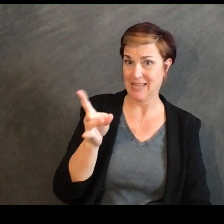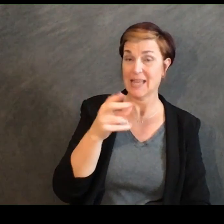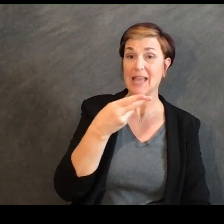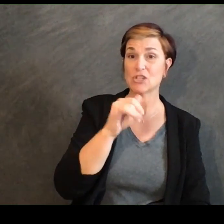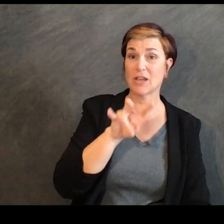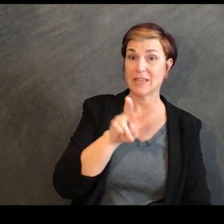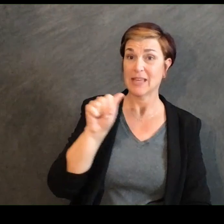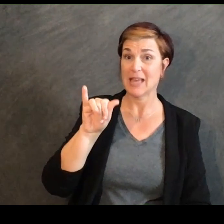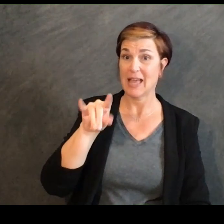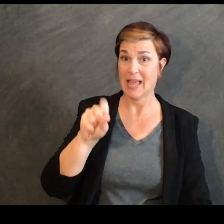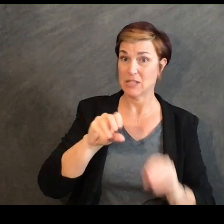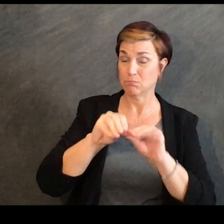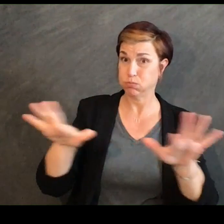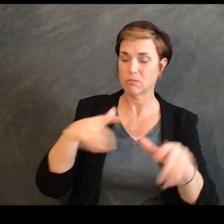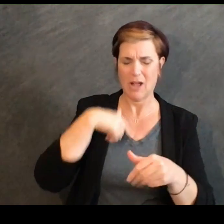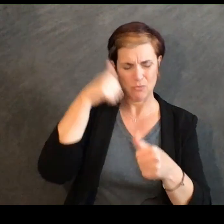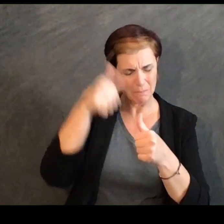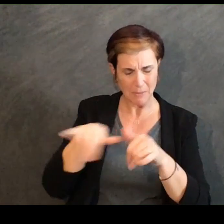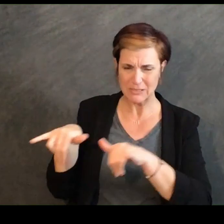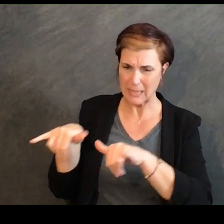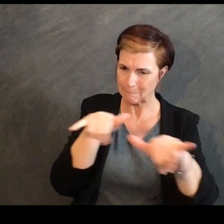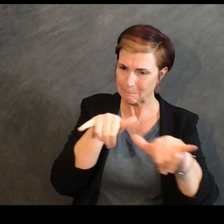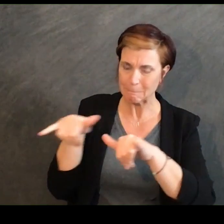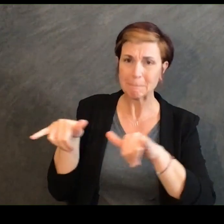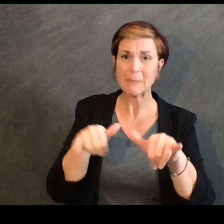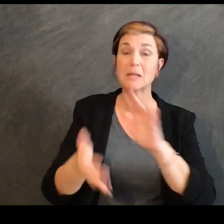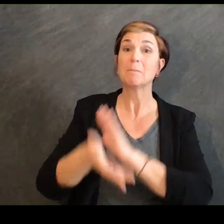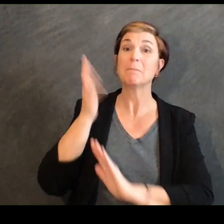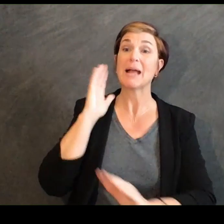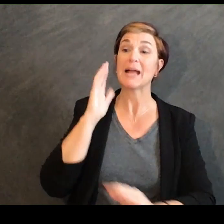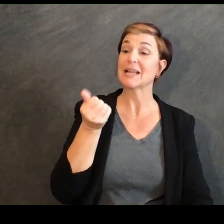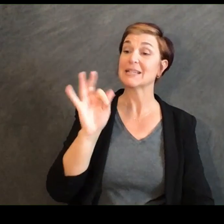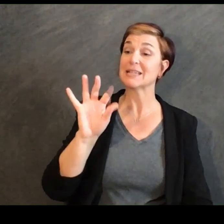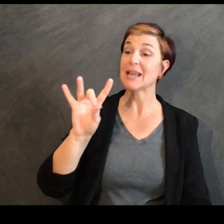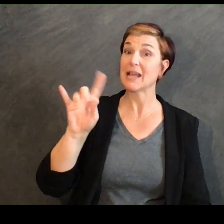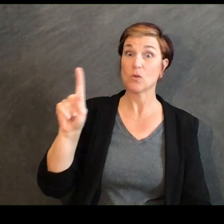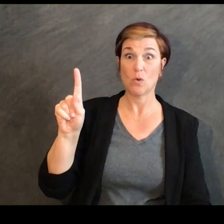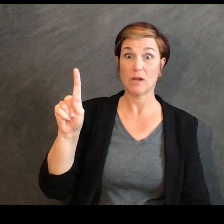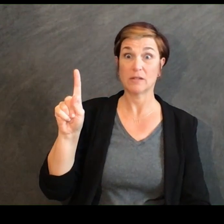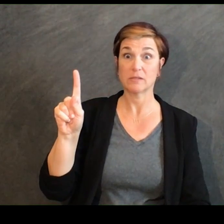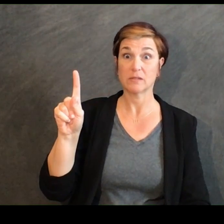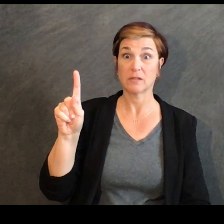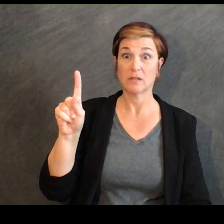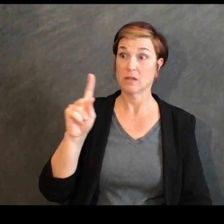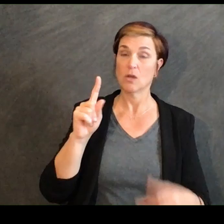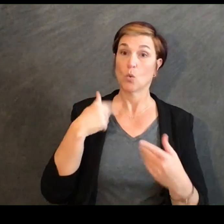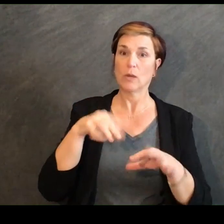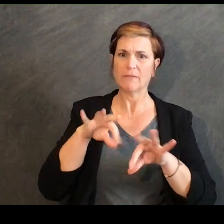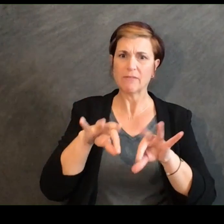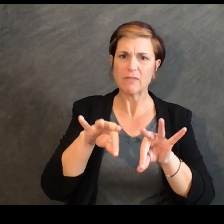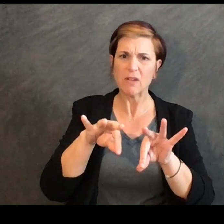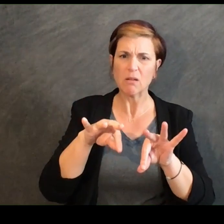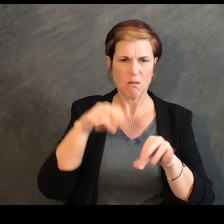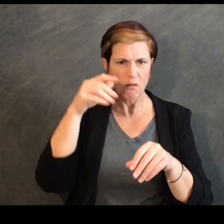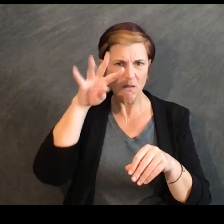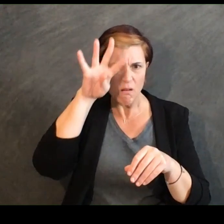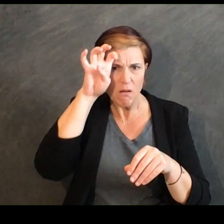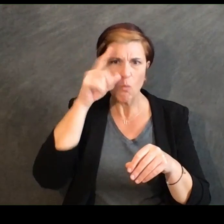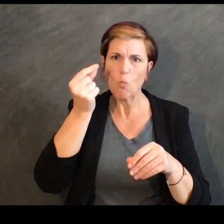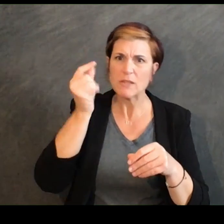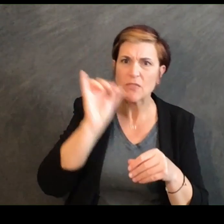from first finding cases in 1981 it took us to almost 1985 to have a test it took